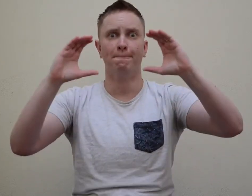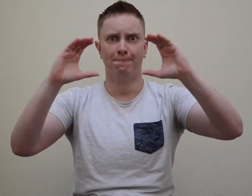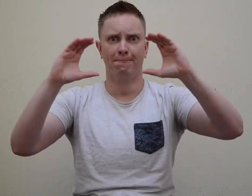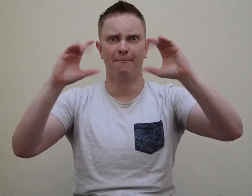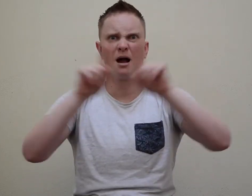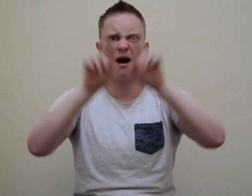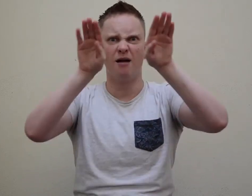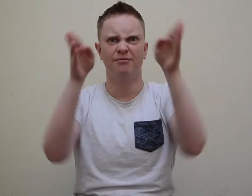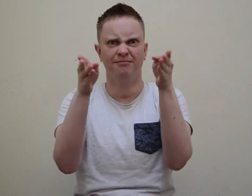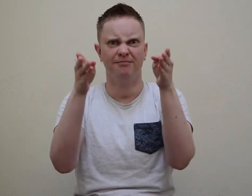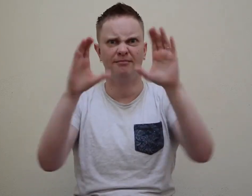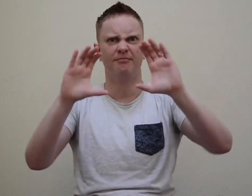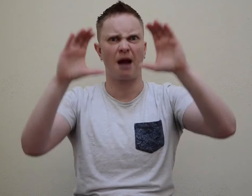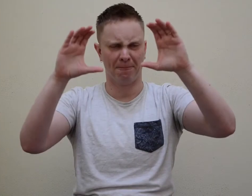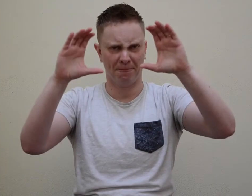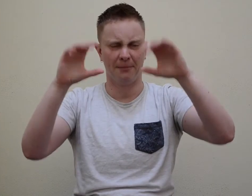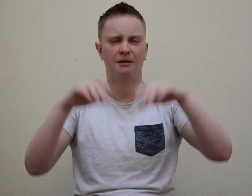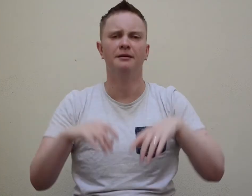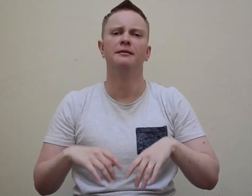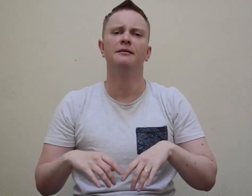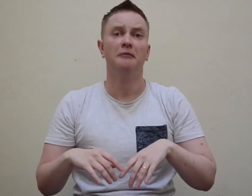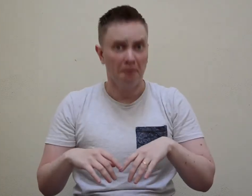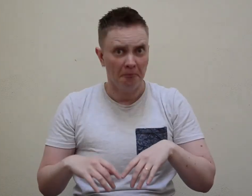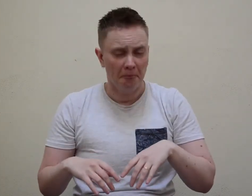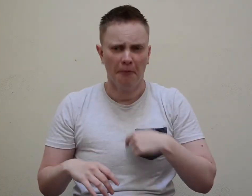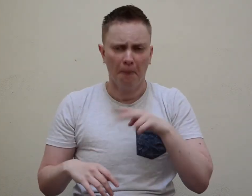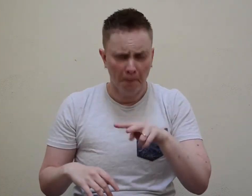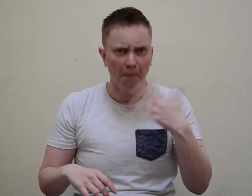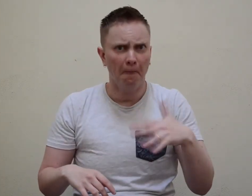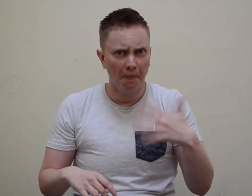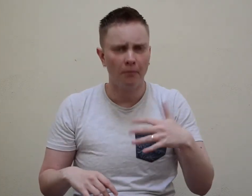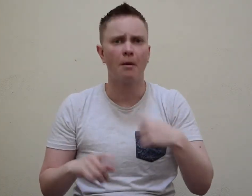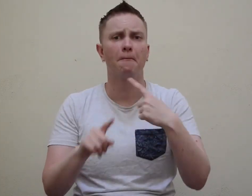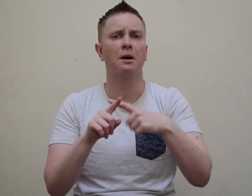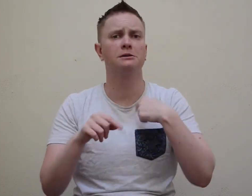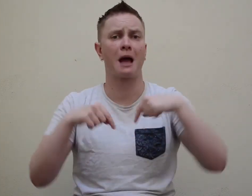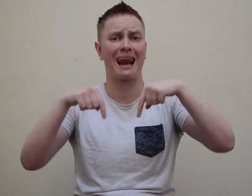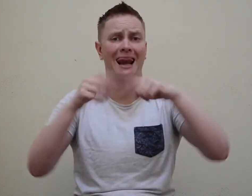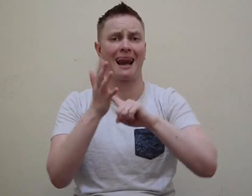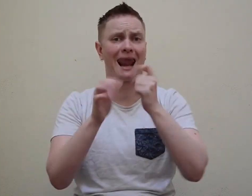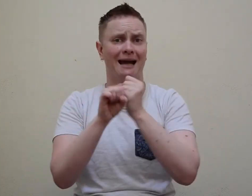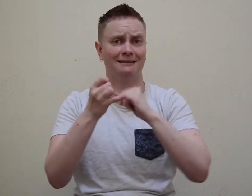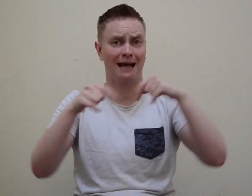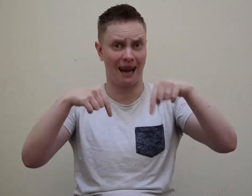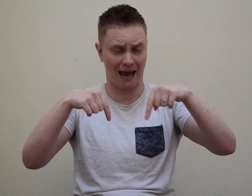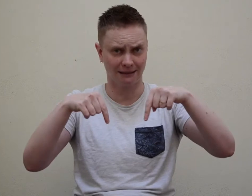and now it's moved up. So how the weight sits on my body is different. I was like, interesting.